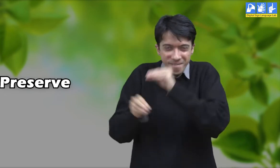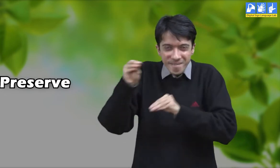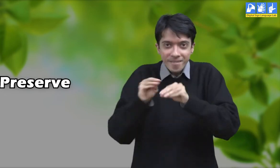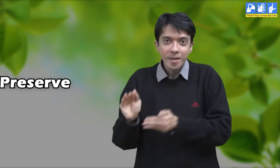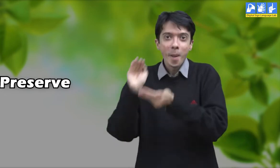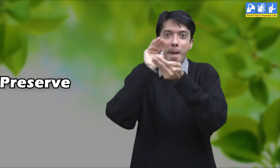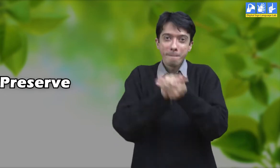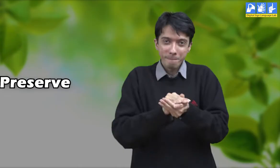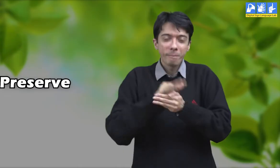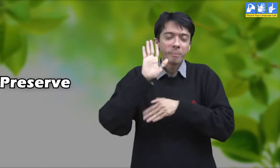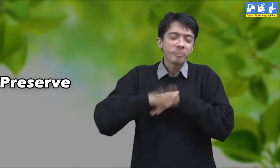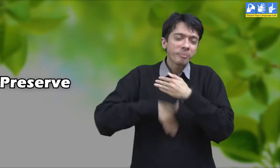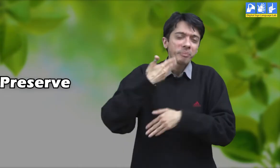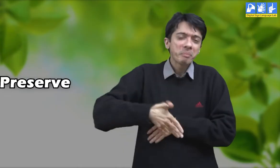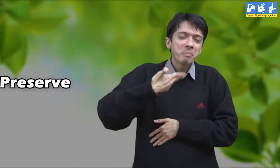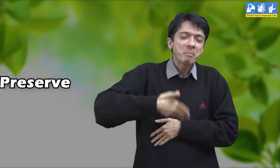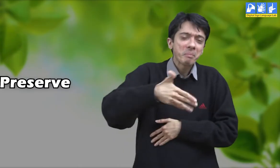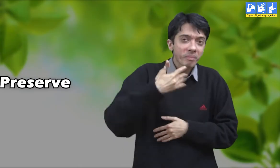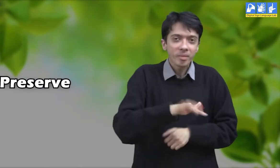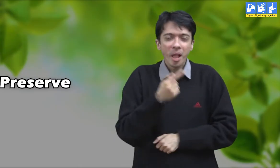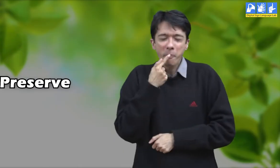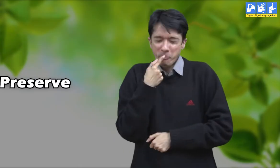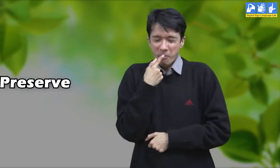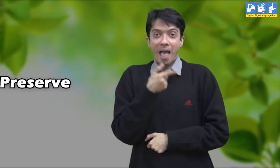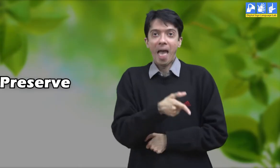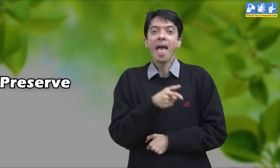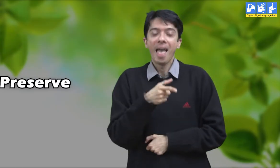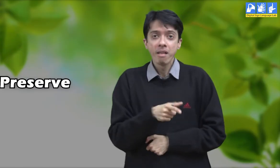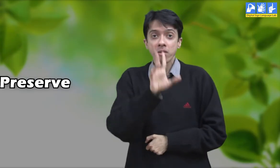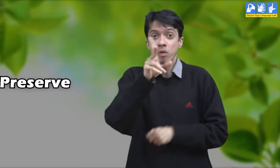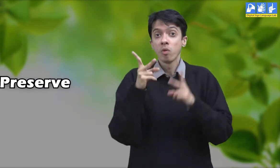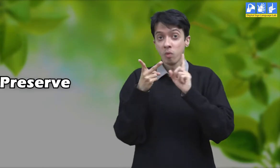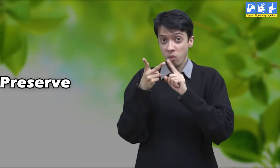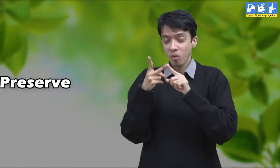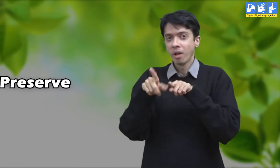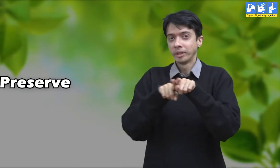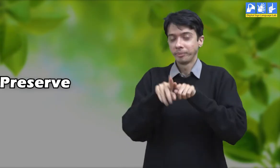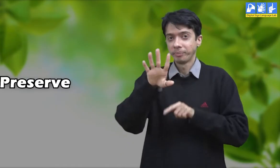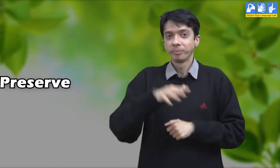We mix all the ingredients and preserve it. After somedays, it tastes sour and turns into pickle.